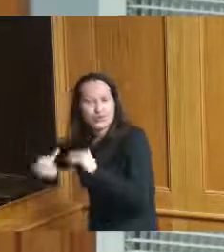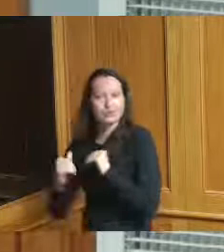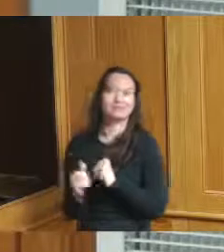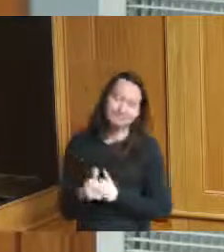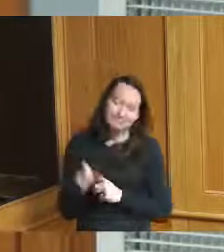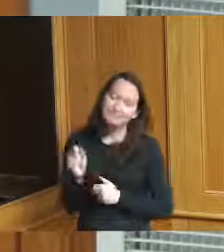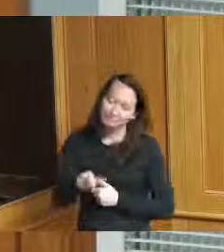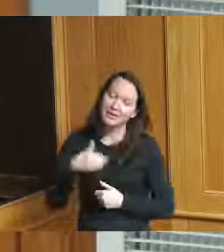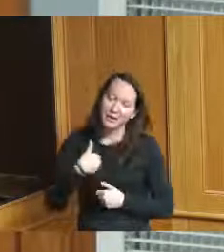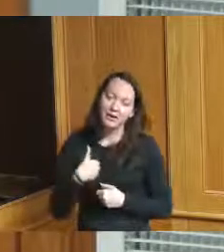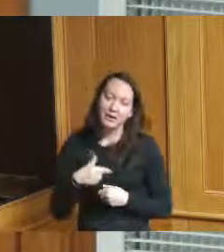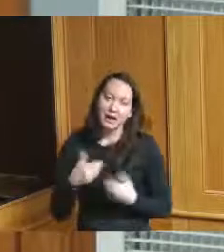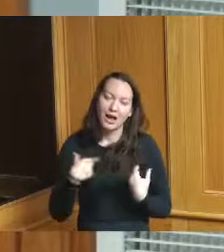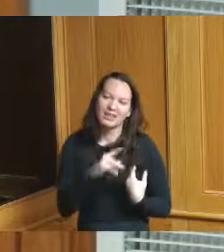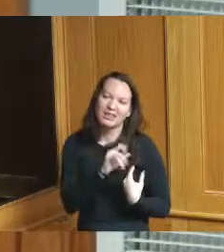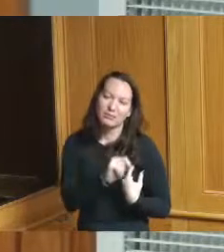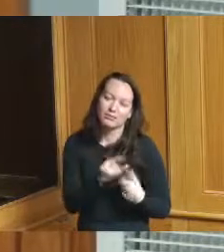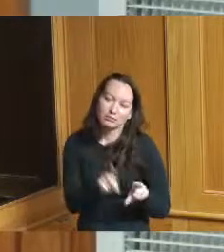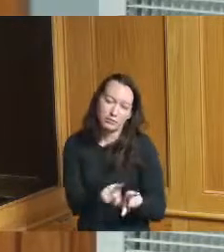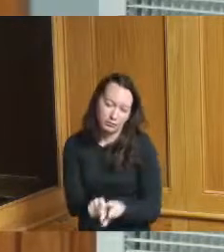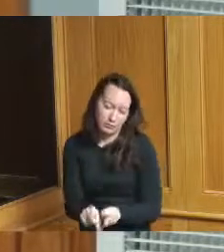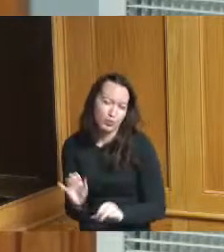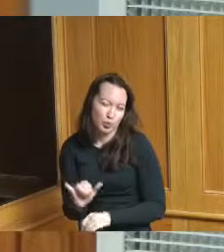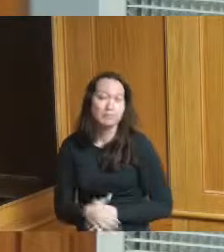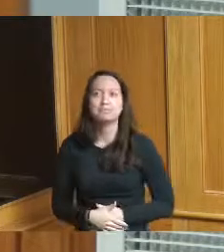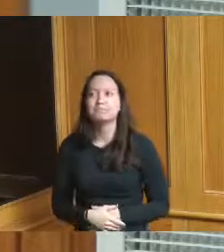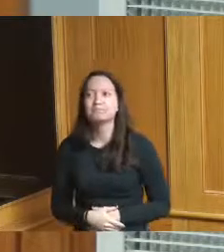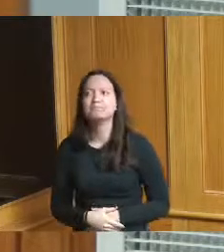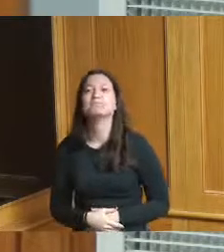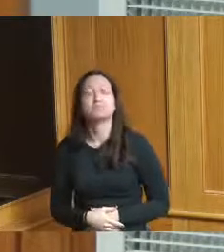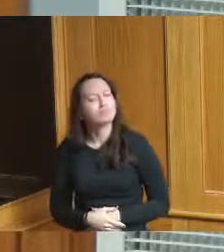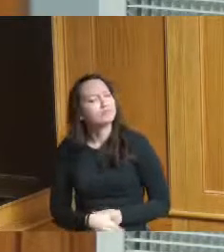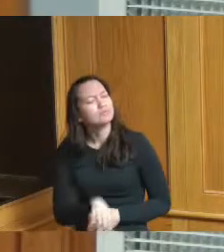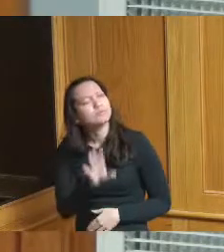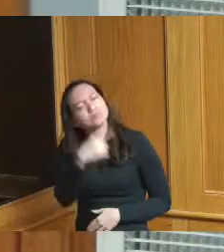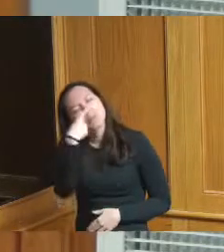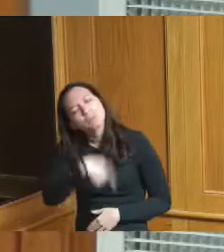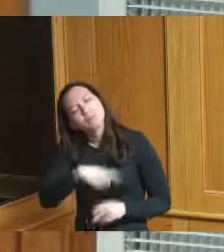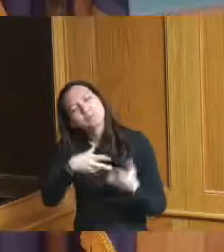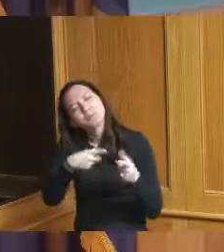the kits available there as well okay and then also can you talk about the mass because you